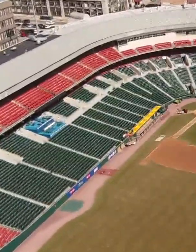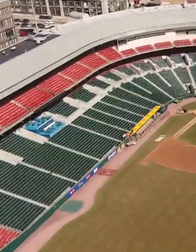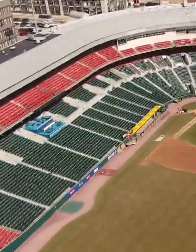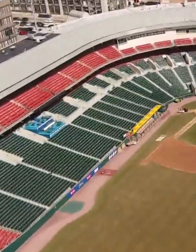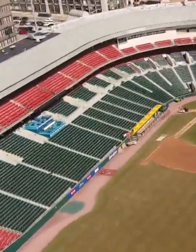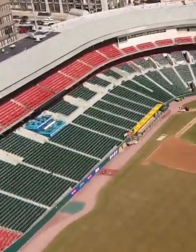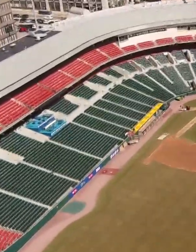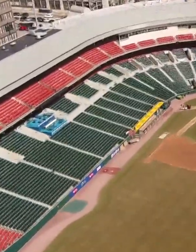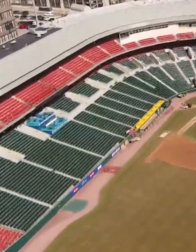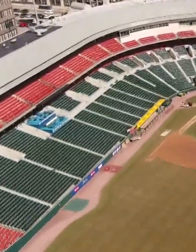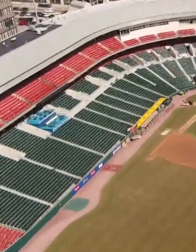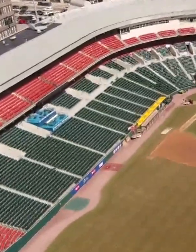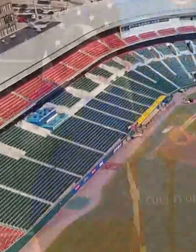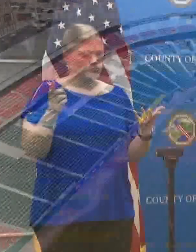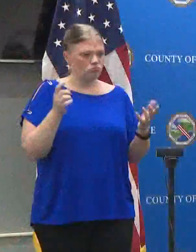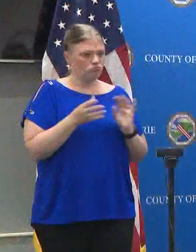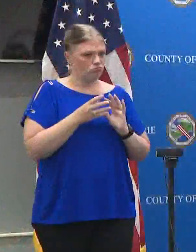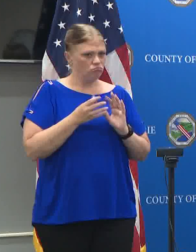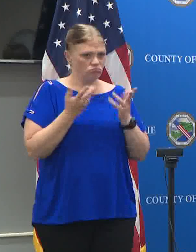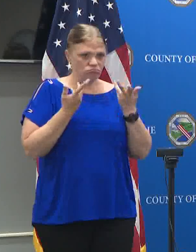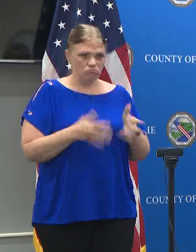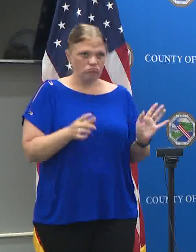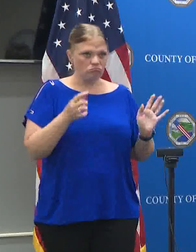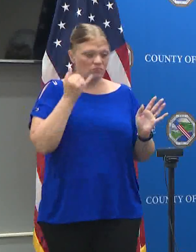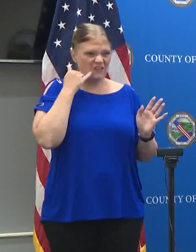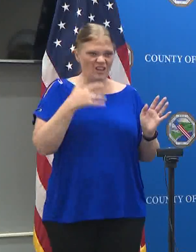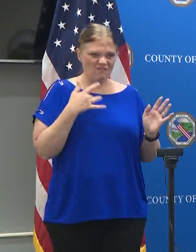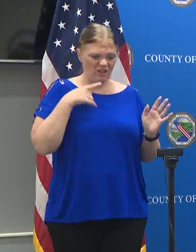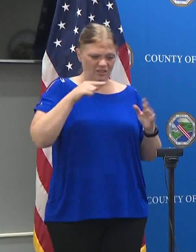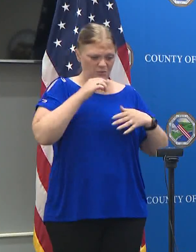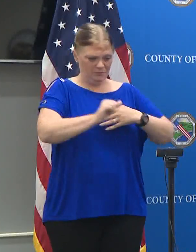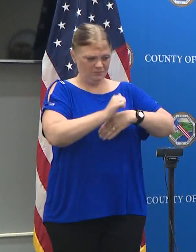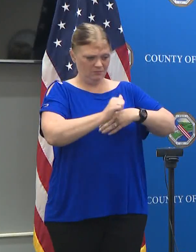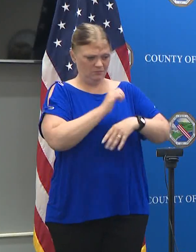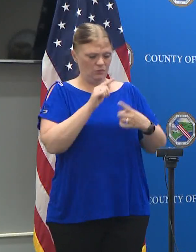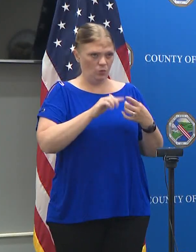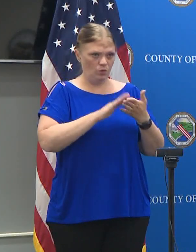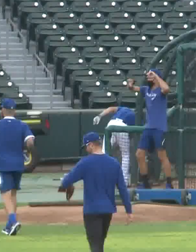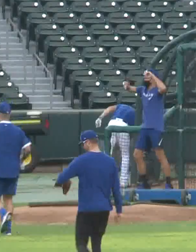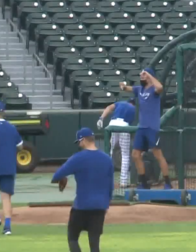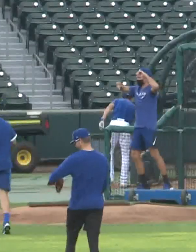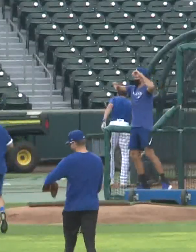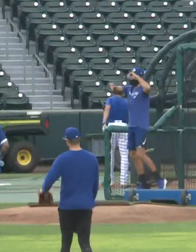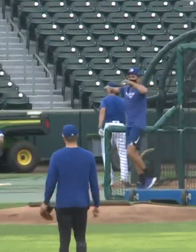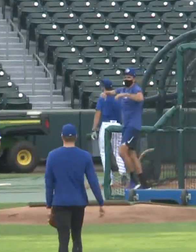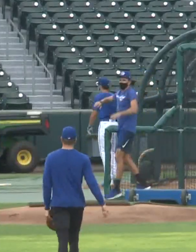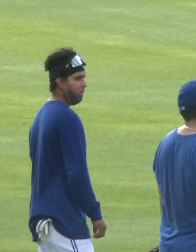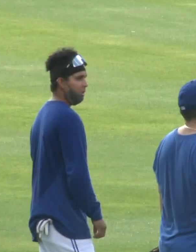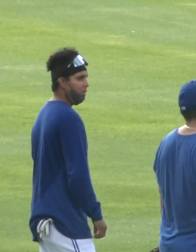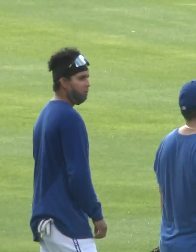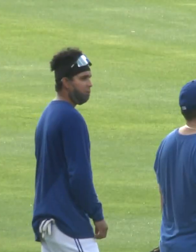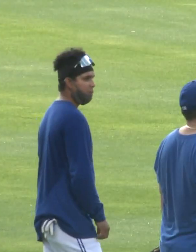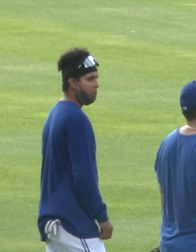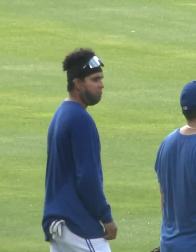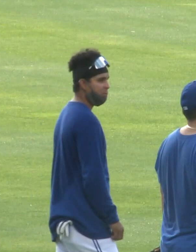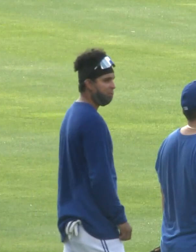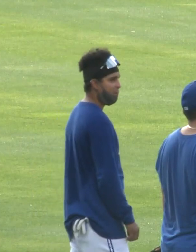JAYS AT SAHLENS FIELD APPROACHES, HE JAYS AT SAHLENS FIELD APPROACHES, HE REMAINS JAYS AT SAHLENS FIELD APPROACHES, HE REMAINS CONFIDENT JAYS AT SAHLENS FIELD APPROACHES, HE REMAINS CONFIDENT IT APPROACHES, HE REMAINS CONFIDENT IT APPROACHES, HE REMAINS CONFIDENT IT CAN APPROACHES, HE REMAINS CONFIDENT IT CAN BE APPROACHES, HE REMAINS CONFIDENT IT CAN BE BE APPROACHES, HE REMAINS CONFIDENT IT CAN BE BE DONE REMAINS CONFIDENT IT CAN BE BE DONE REMAINS CONFIDENT IT CAN BE BE DONE "IF REMAINS CONFIDENT IT CAN BE BE DONE "IF I REMAINS CONFIDENT IT CAN BE BE DONE "IF I FELT REMAINS CONFIDENT IT CAN BE BE DONE "IF I FELT THIS REMAINS CONFIDENT IT CAN BE BE DONE "IF I FELT THIS WAS REMAINS CONFIDENT IT CAN BE BE DONE "IF I FELT THIS WAS A CAN BE BE DONE "IF I FELT THIS WAS A CAN BE BE DONE "IF I FELT THIS WAS A DANGER CAN BE BE DONE "IF I FELT THIS WAS A DANGER OT CAN BE BE DONE "IF I FELT THIS WAS A DANGER OT OUR "IF I FELT THIS WAS A DANGER OT OUR "IF I FELT THIS WAS A DANGER OT OUR COMMUNITY "IF I FELT THIS WAS A DANGER OT OUR COMMUNITY I "IF I FELT THIS WAS A DANGER OT OUR COMMUNITY I WOULD DANGER OT OUR COMMUNITY I WOULD DANGER OT OUR COMMUNITY I WOULD HAVE DANGER OT OUR COMMUNITY I WOULD HAVE SAID DANGER OT OUR COMMUNITY I WOULD HAVE SAID NO DANGER OT OUR COMMUNITY I WOULD HAVE SAID NO " COMMUNITY I WOULD HAVE SAID NO " COMMUNITY I WOULD HAVE SAID NO " BUT COMMUNITY I WOULD HAVE SAID NO " BUT AFTER COMMUNITY I WOULD HAVE SAID NO " BUT AFTER TALKS COMMUNITY I WOULD HAVE SAID NO " BUT AFTER TALKS WITH HAVE SAID NO " BUT AFTER TALKS WITH HAVE SAID NO " BUT AFTER TALKS WITH MAJOR HAVE SAID NO " BUT AFTER TALKS WITH MAJOR LEAGUE